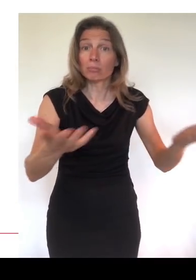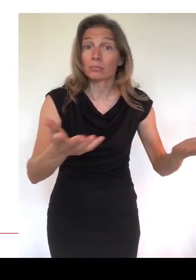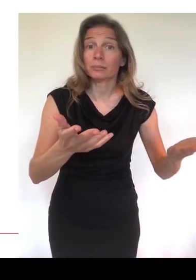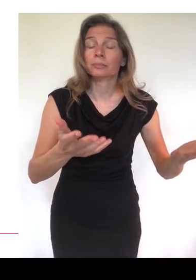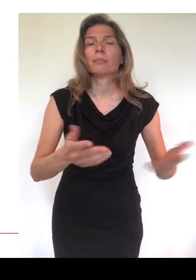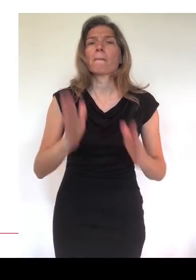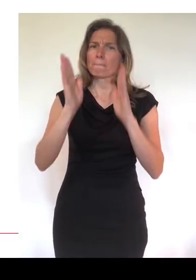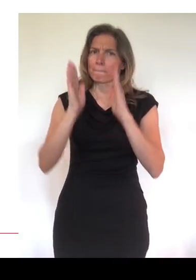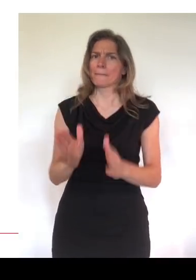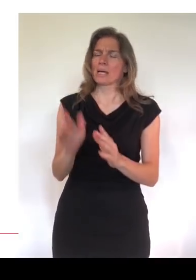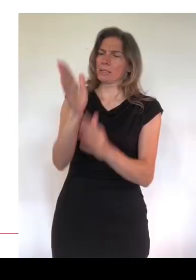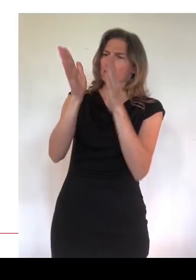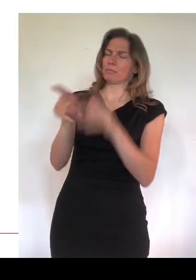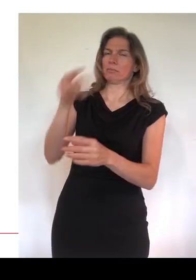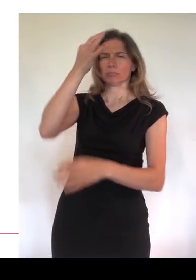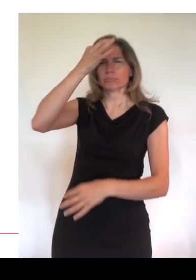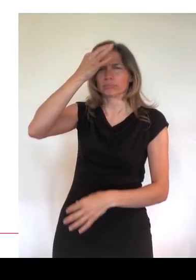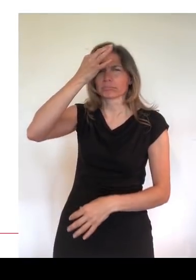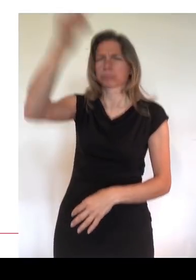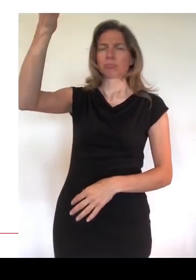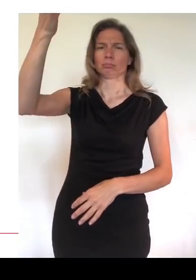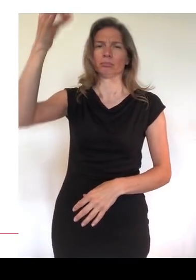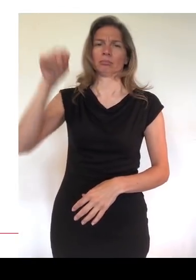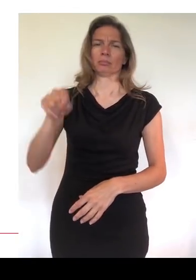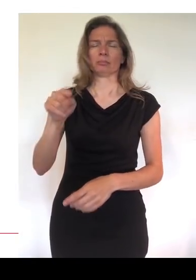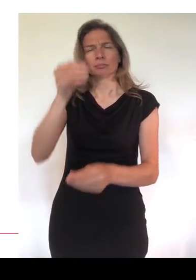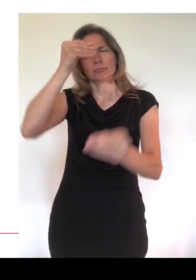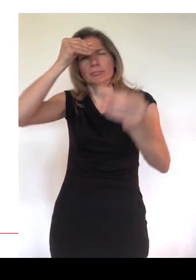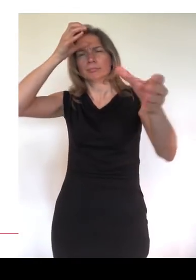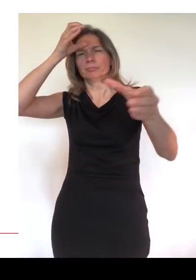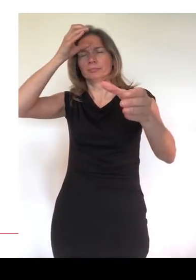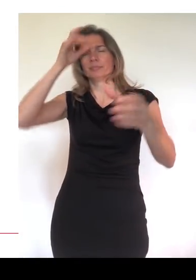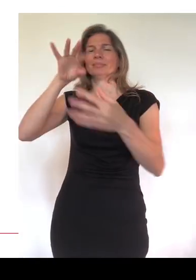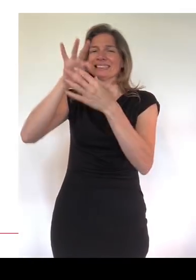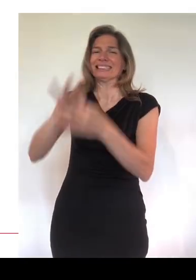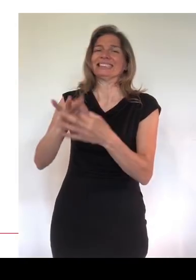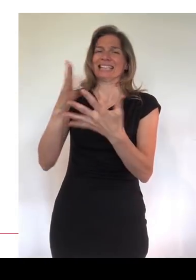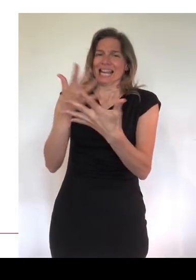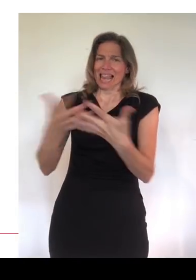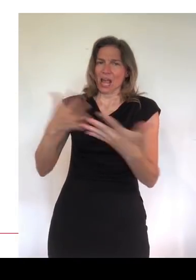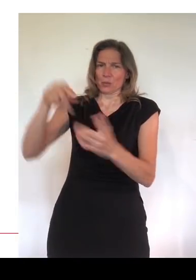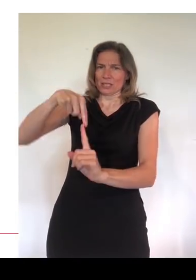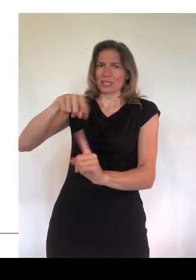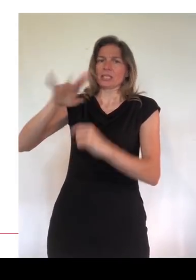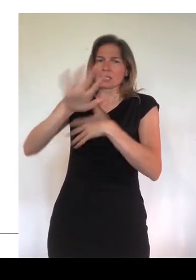Netherlands and not just users of sign language of the Netherlands but also you need